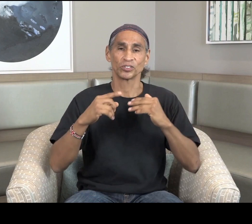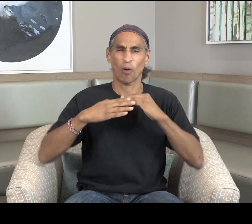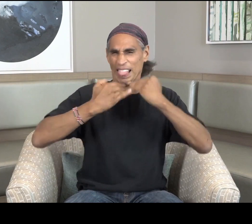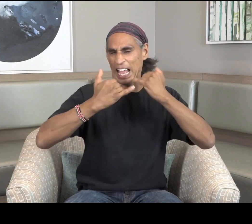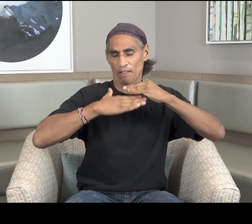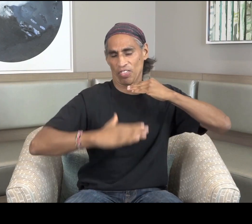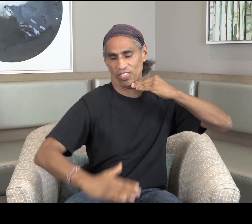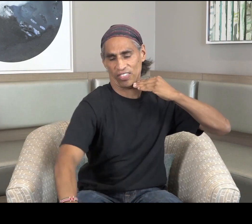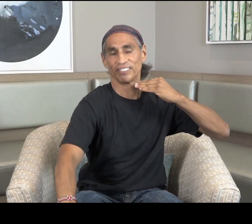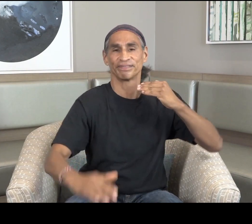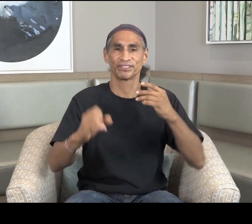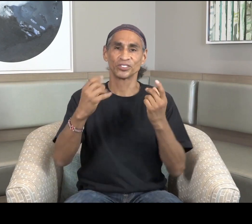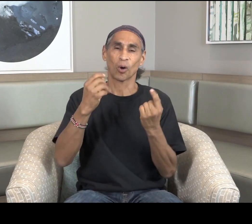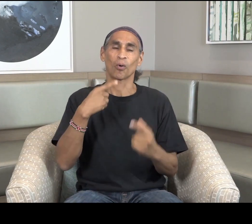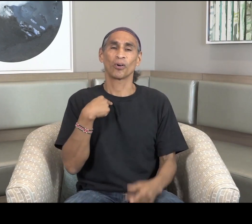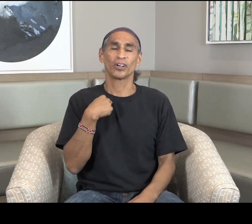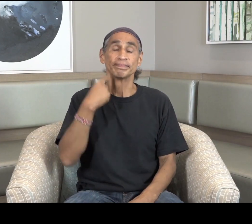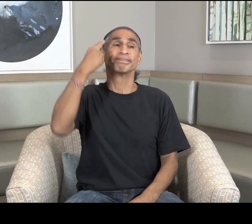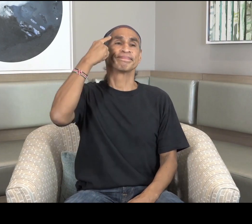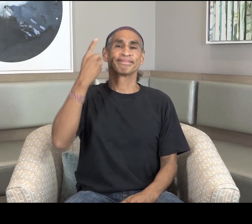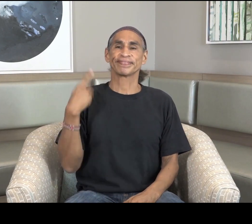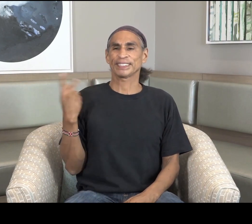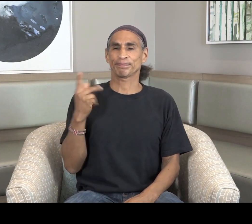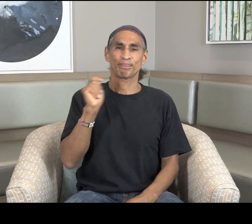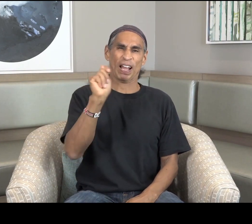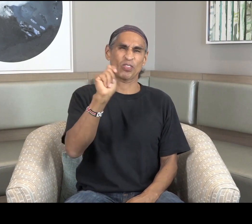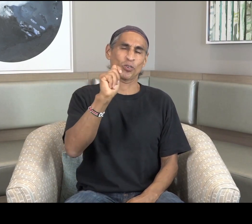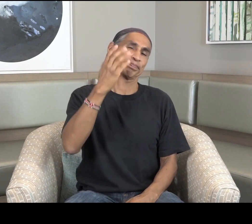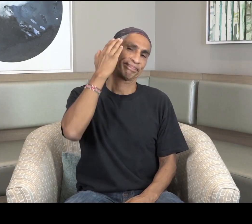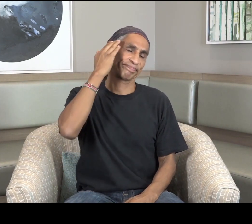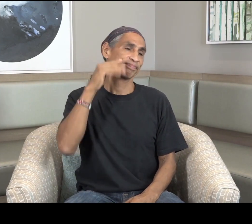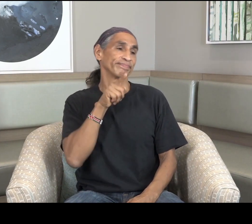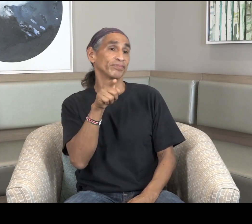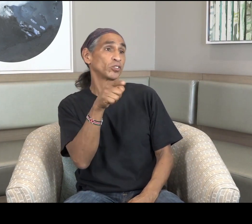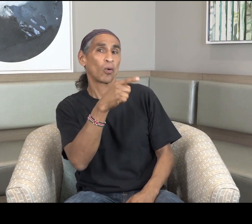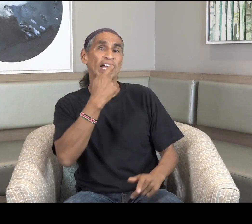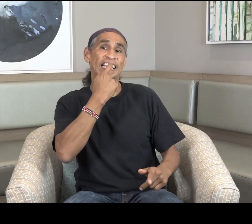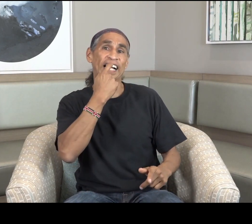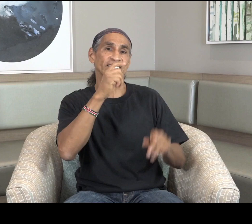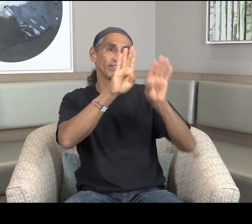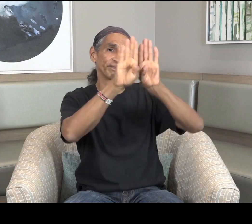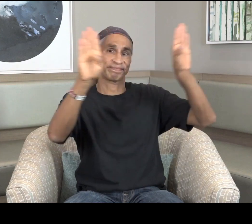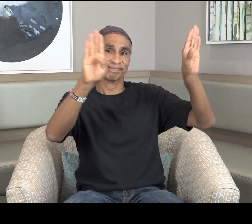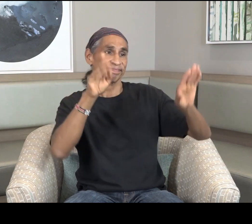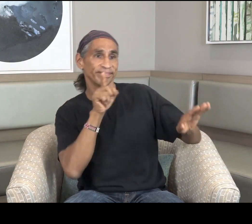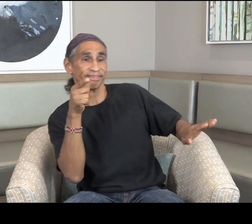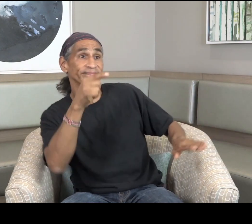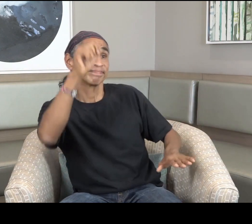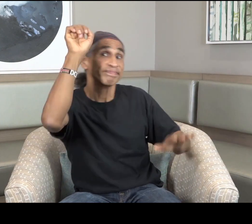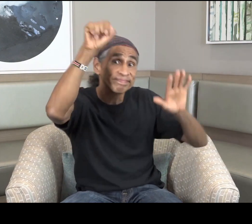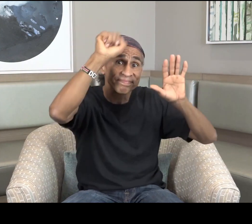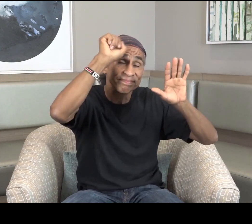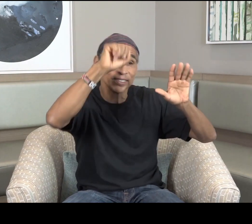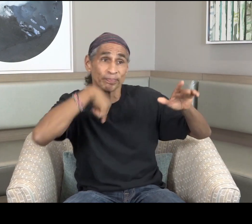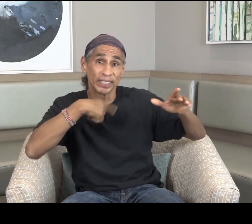and we you know, had to use the bathroom.